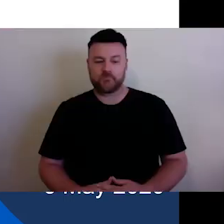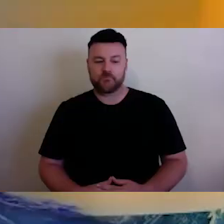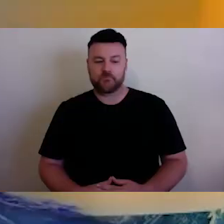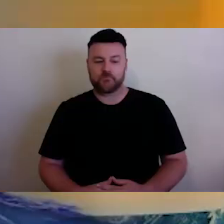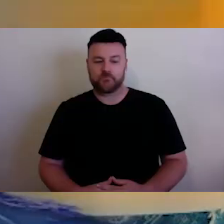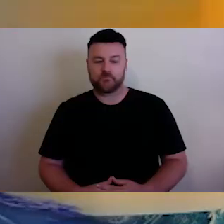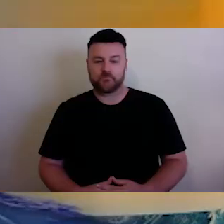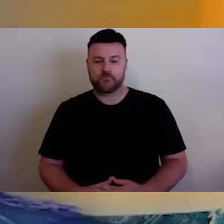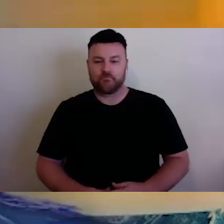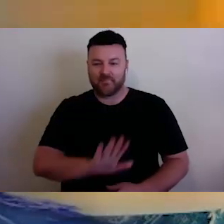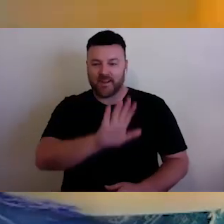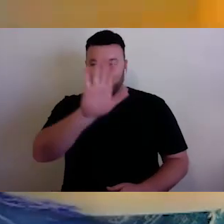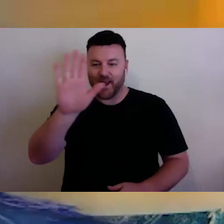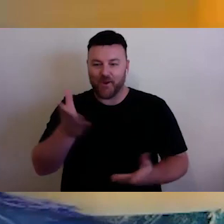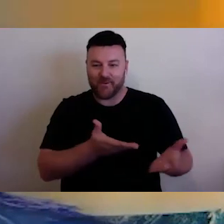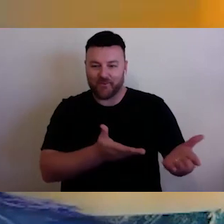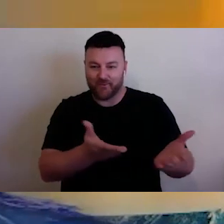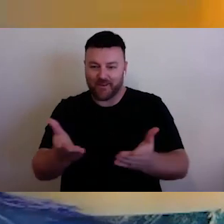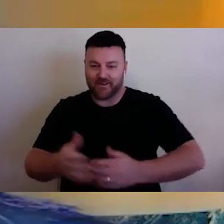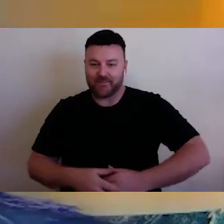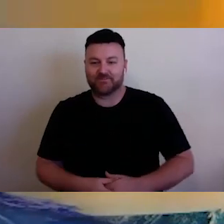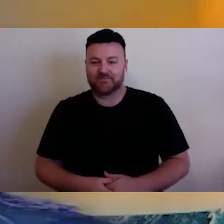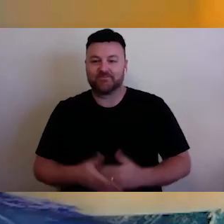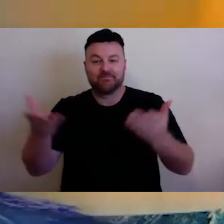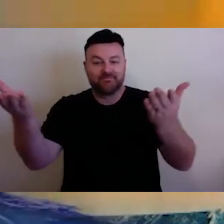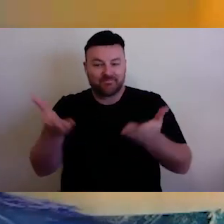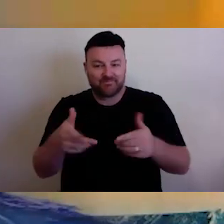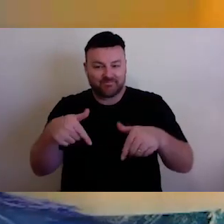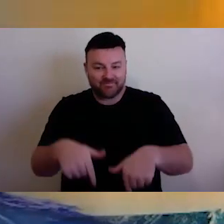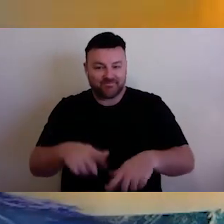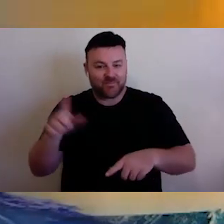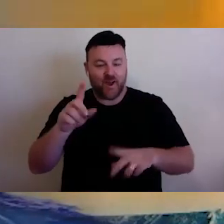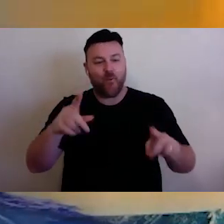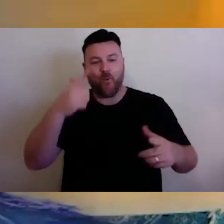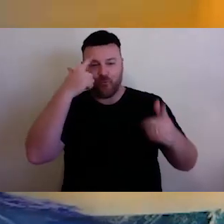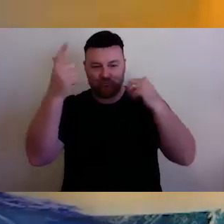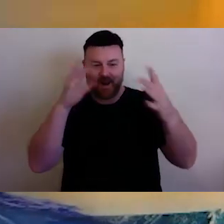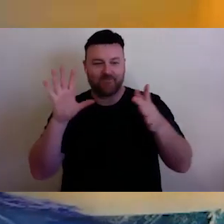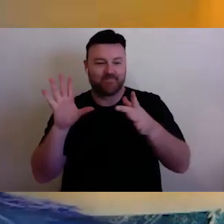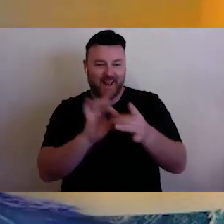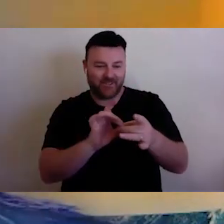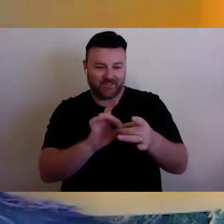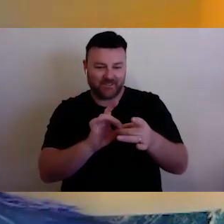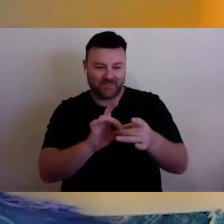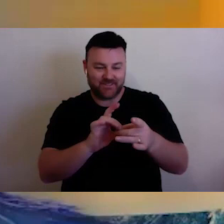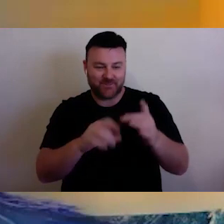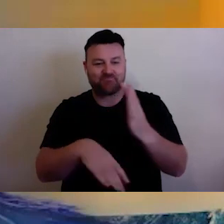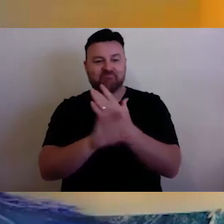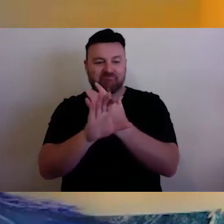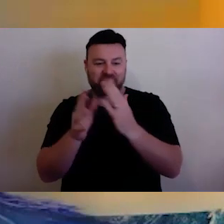Hello, everyone. And welcome to today's Creative Connections webinar. This week, we are very excited to have with us the